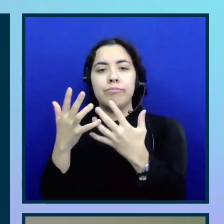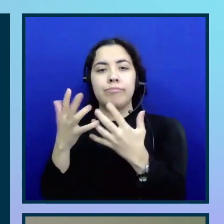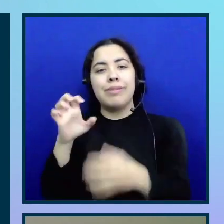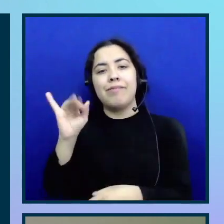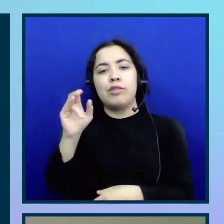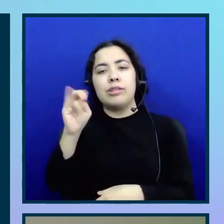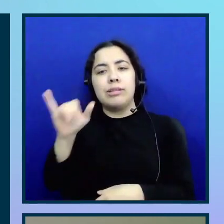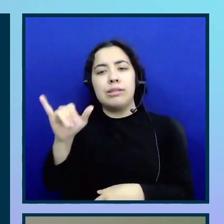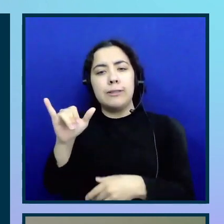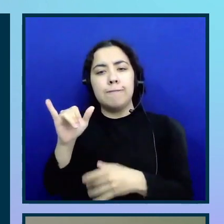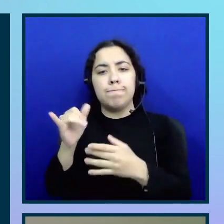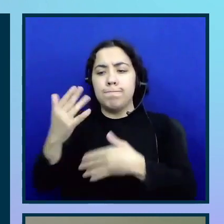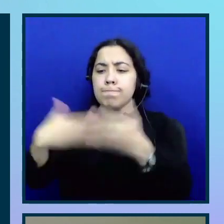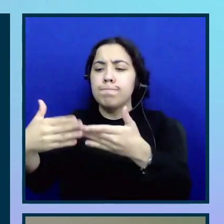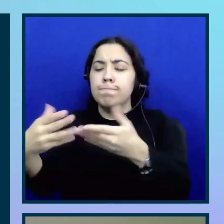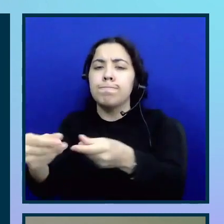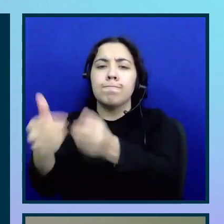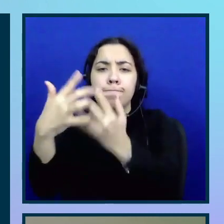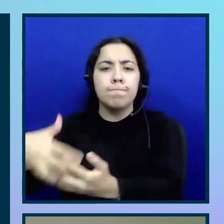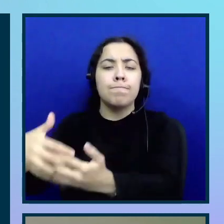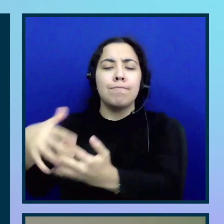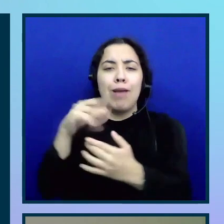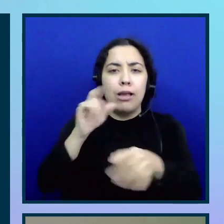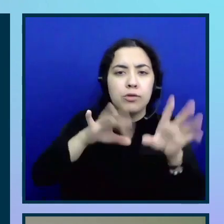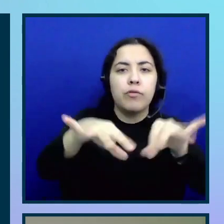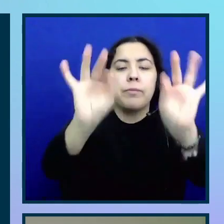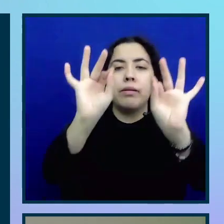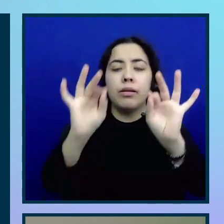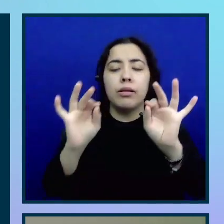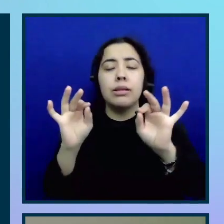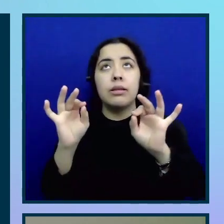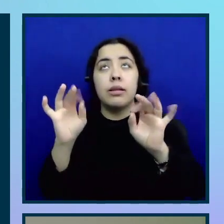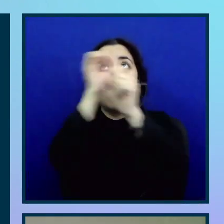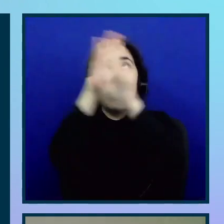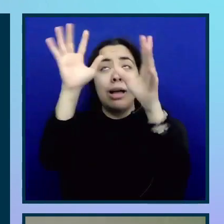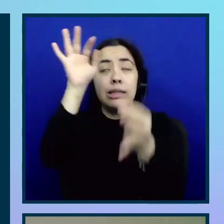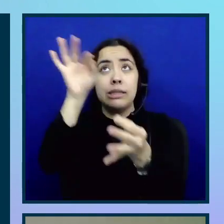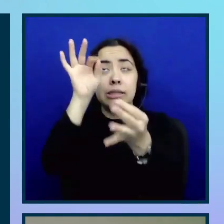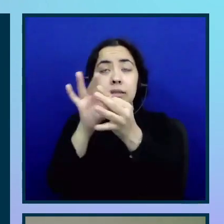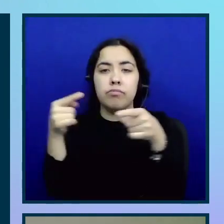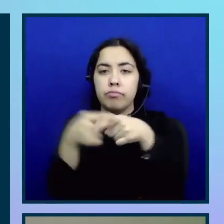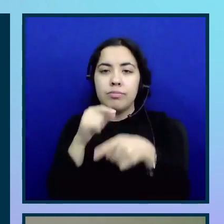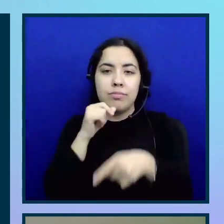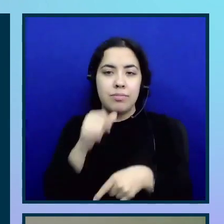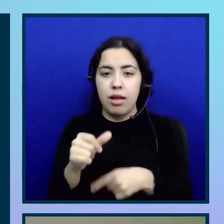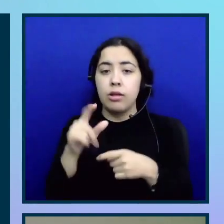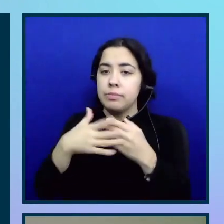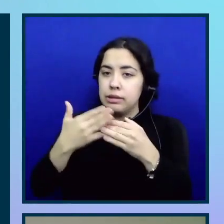Ideally these don't clash, ideally you should make something that's very easy to use, easy to learn, and also has a lot of efficiency like,